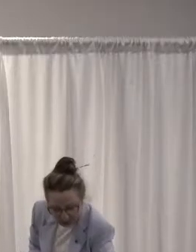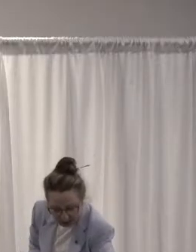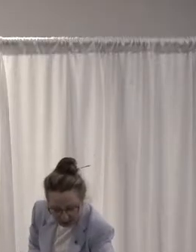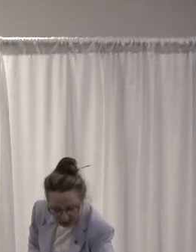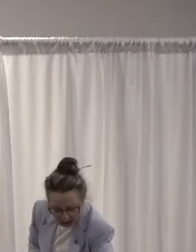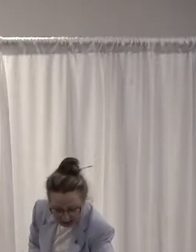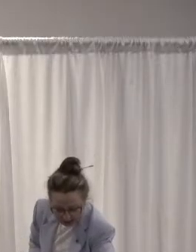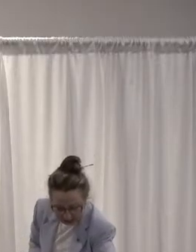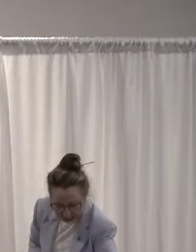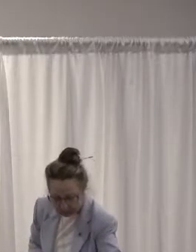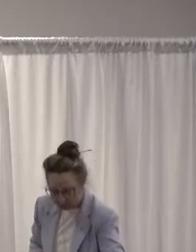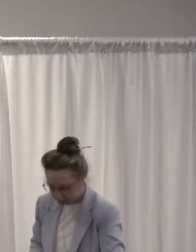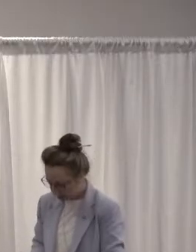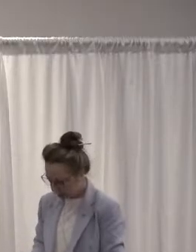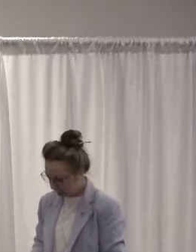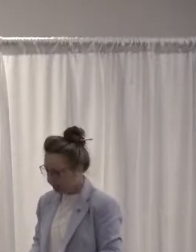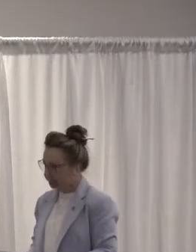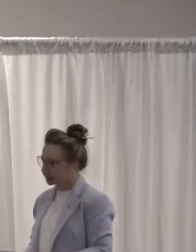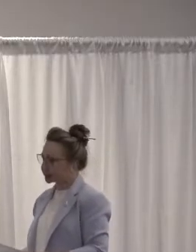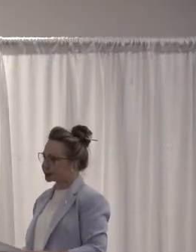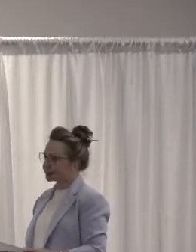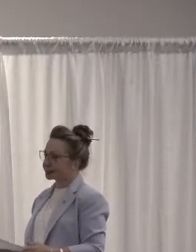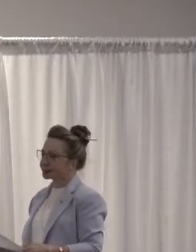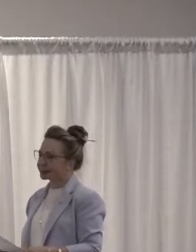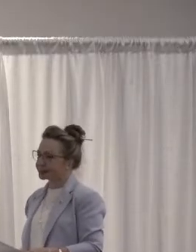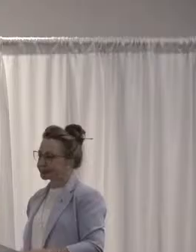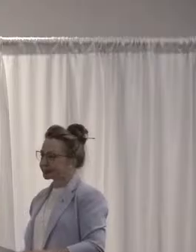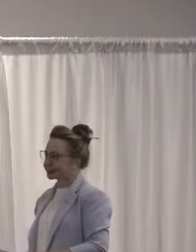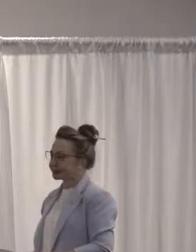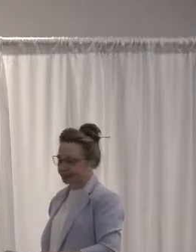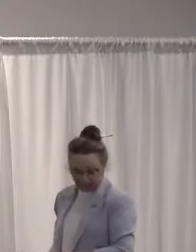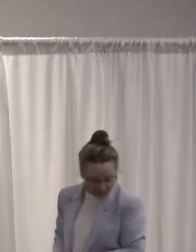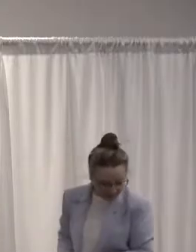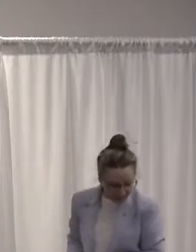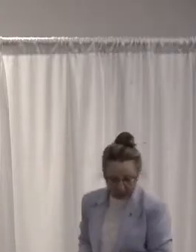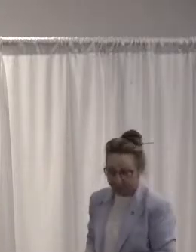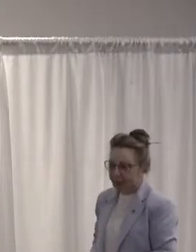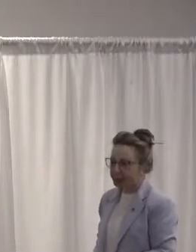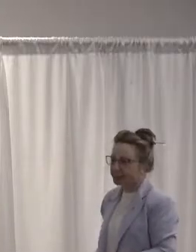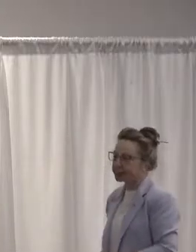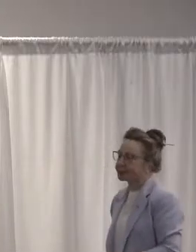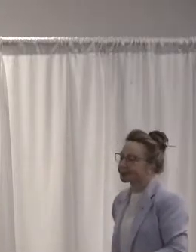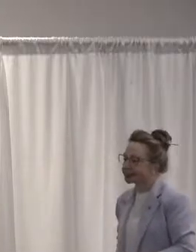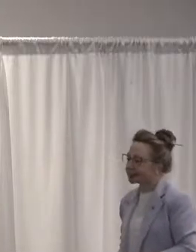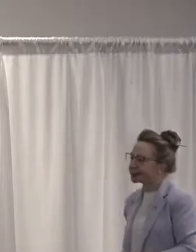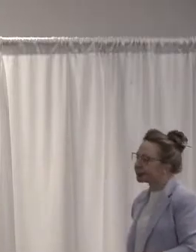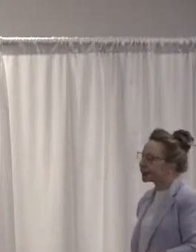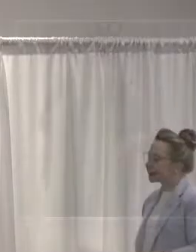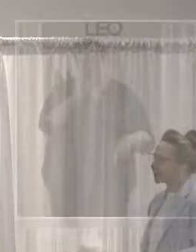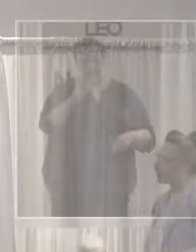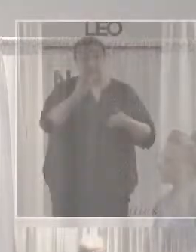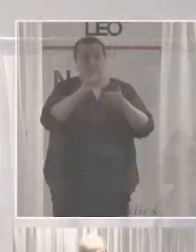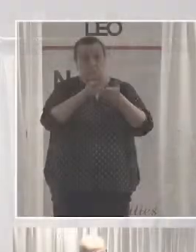WE ARE PLEASED TO PRESENT THIS TO BRIDGET MURPHY. BRIDGET MURPHY IS AN 18 YEAR OLD STUDENT GRADUATING WITH HONOURS FROM